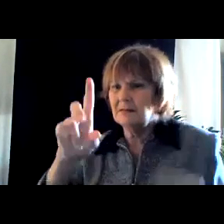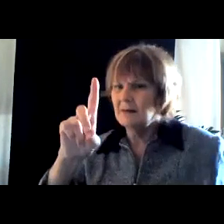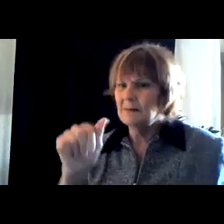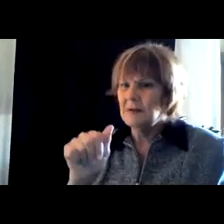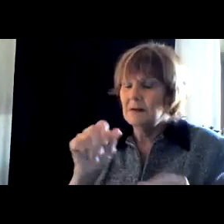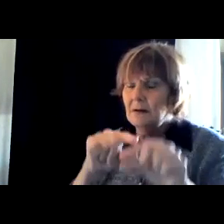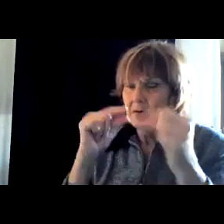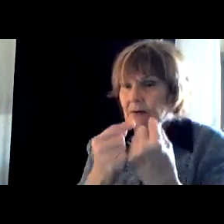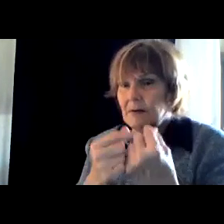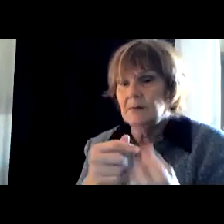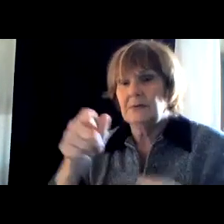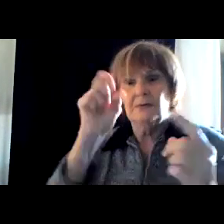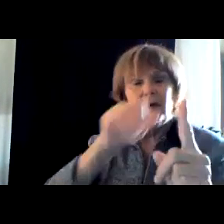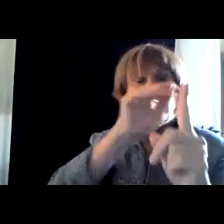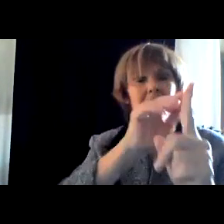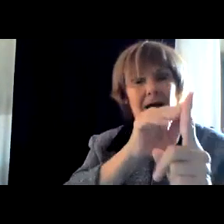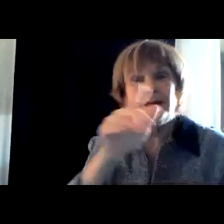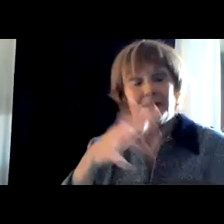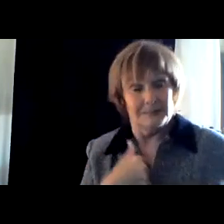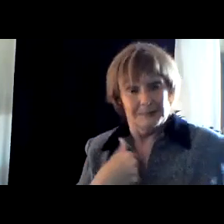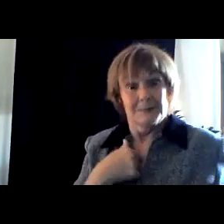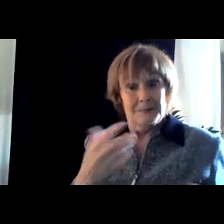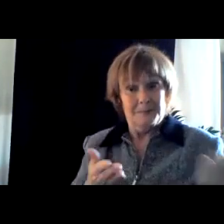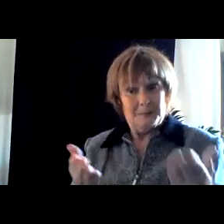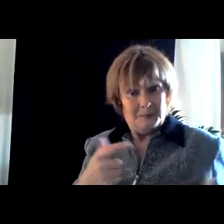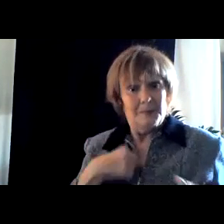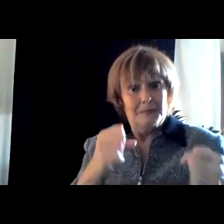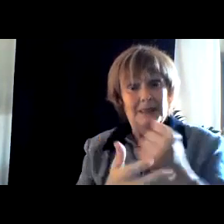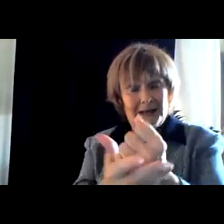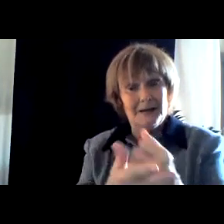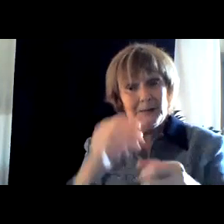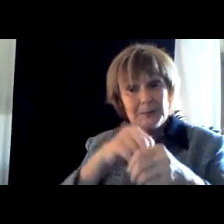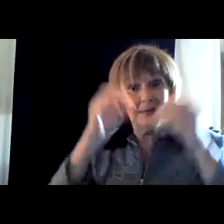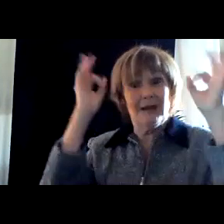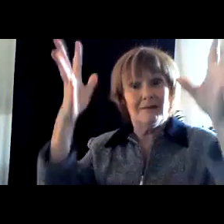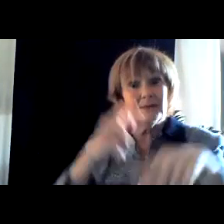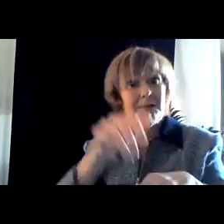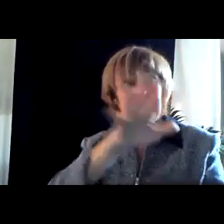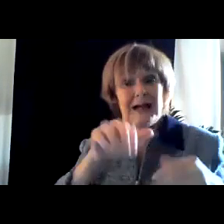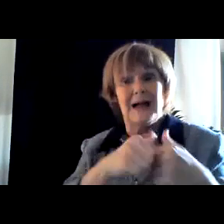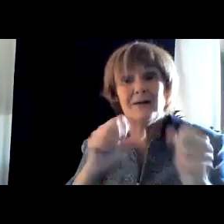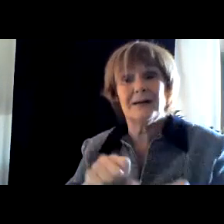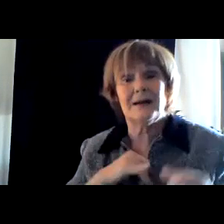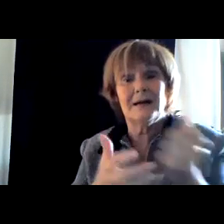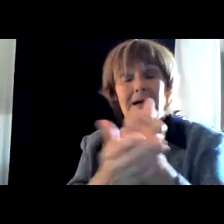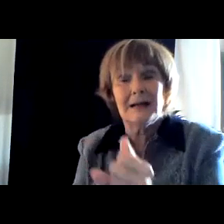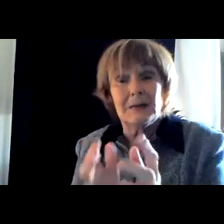"Hey, I just wanna make my services available, especially during disasters and crises. You all did not receive a federal declaration